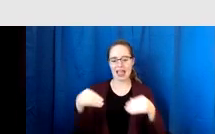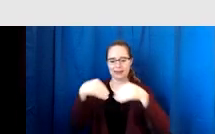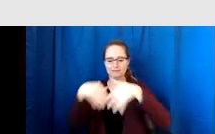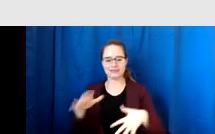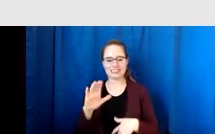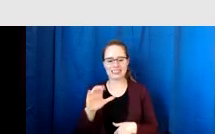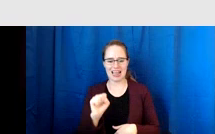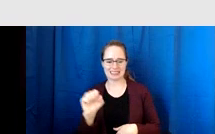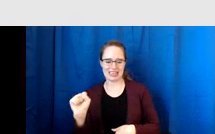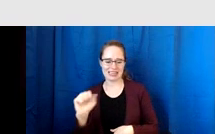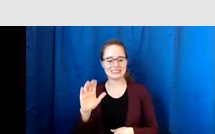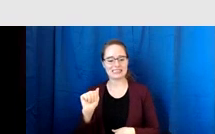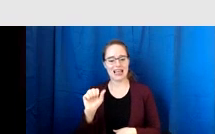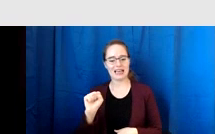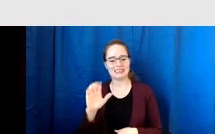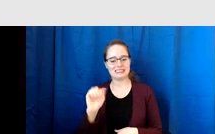to handle all of the formatting.